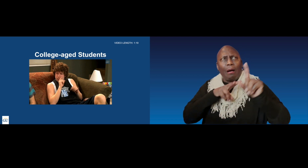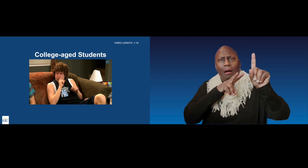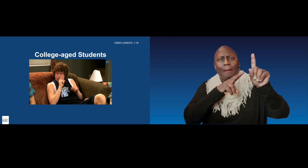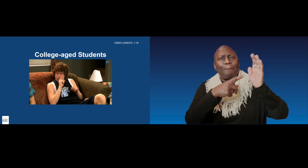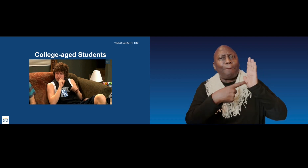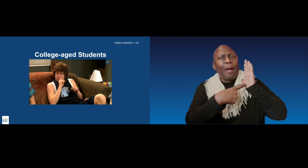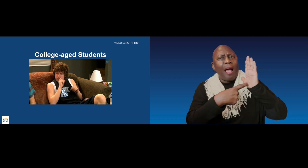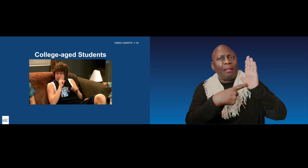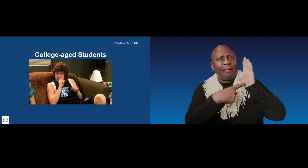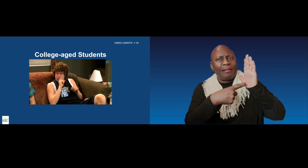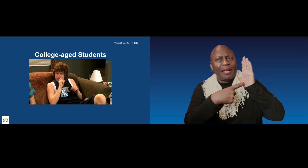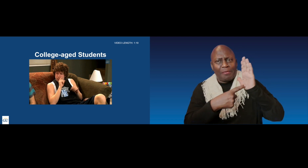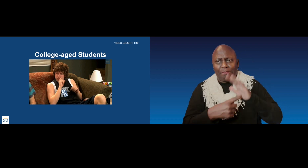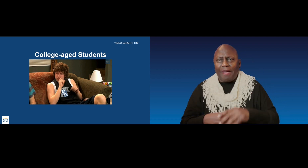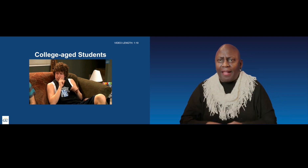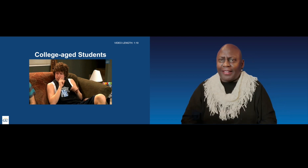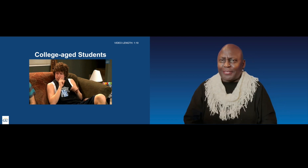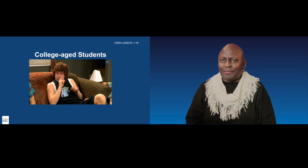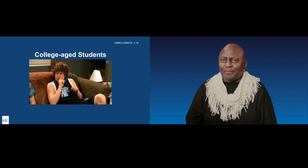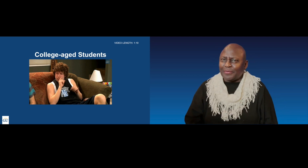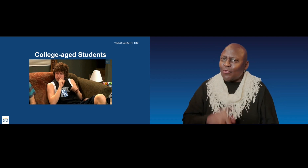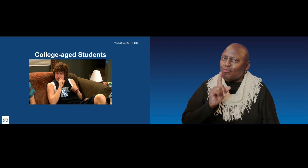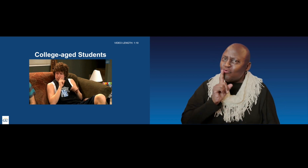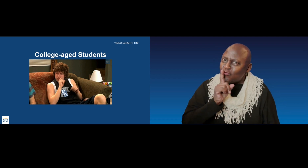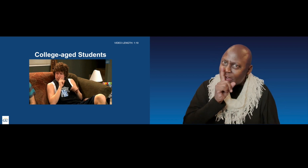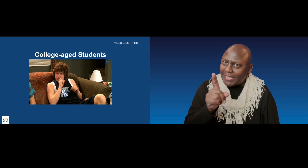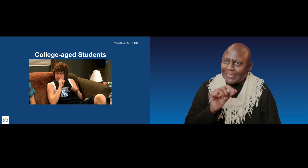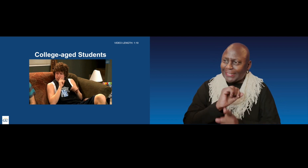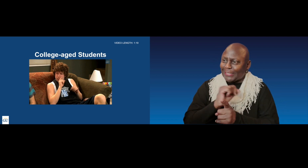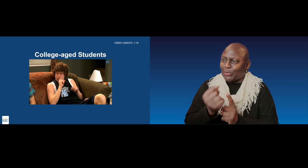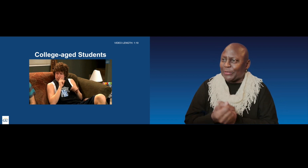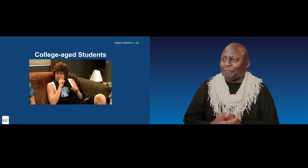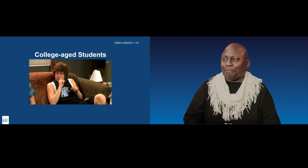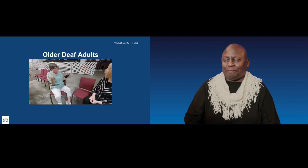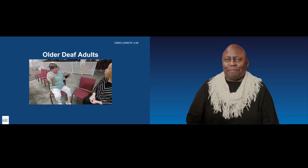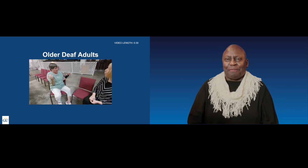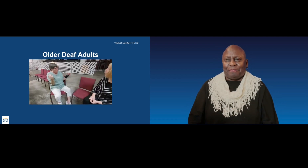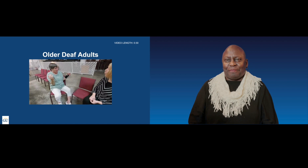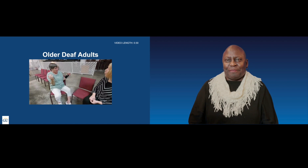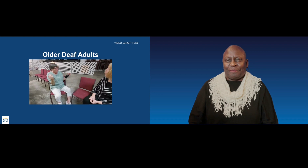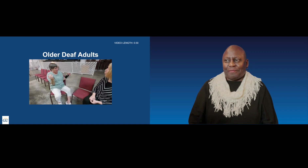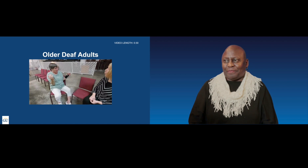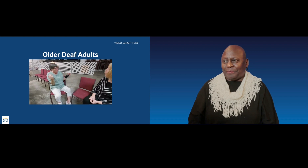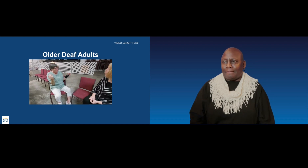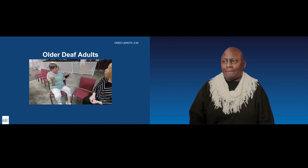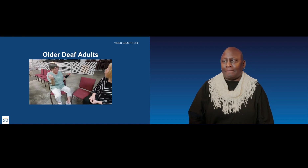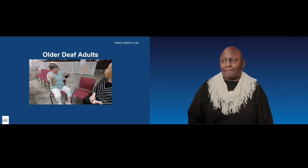I serve as a language model and they look to me to model actual situations.